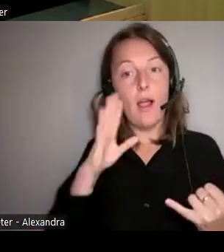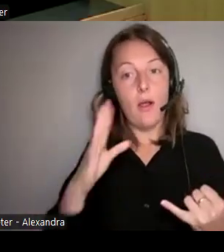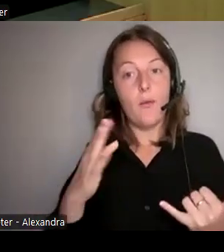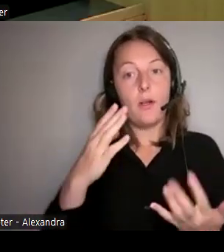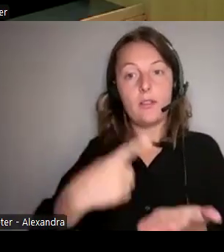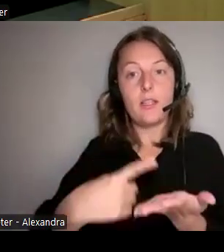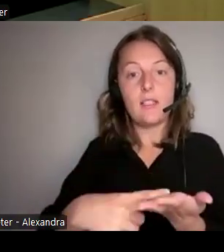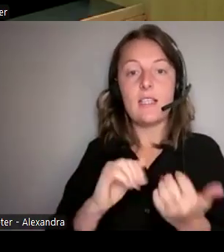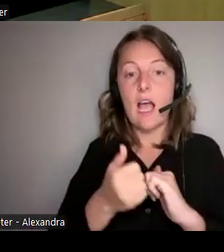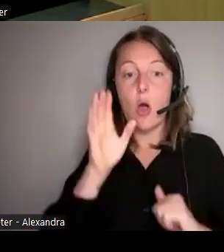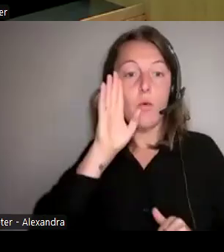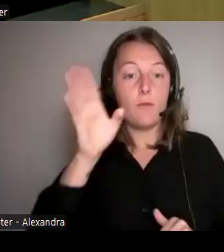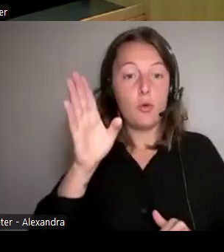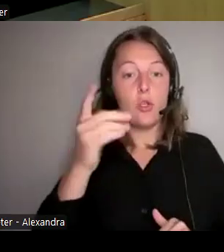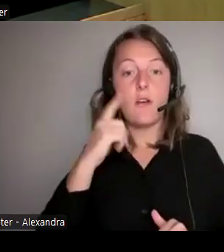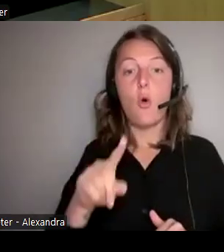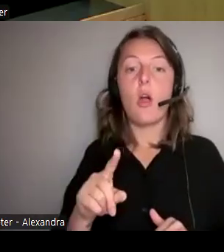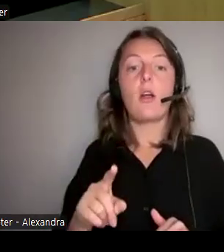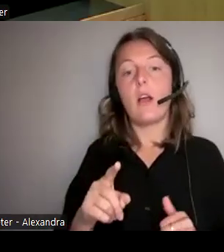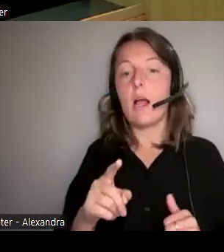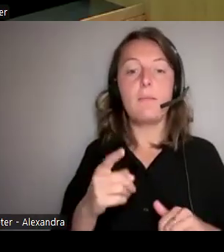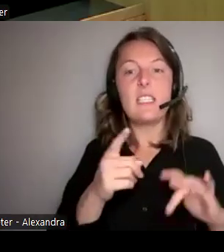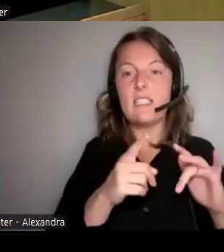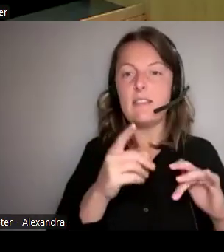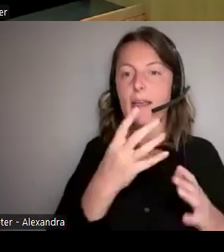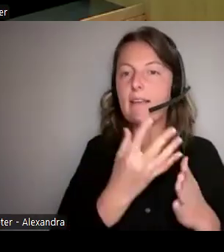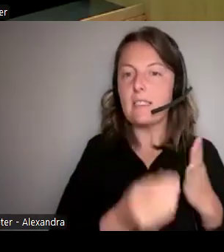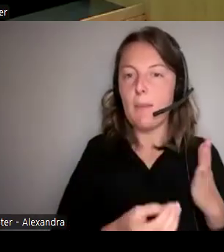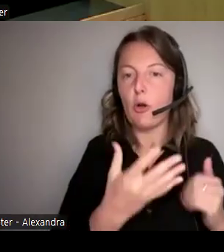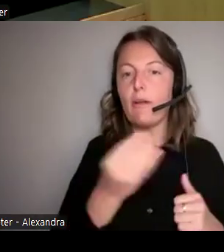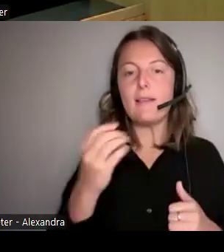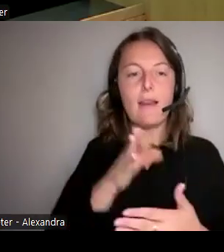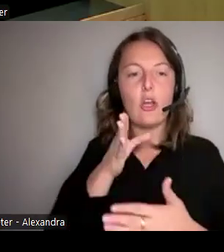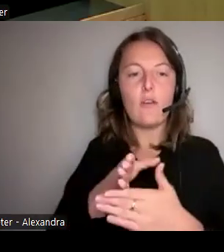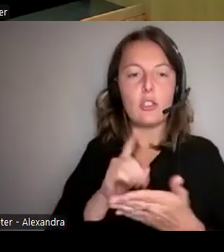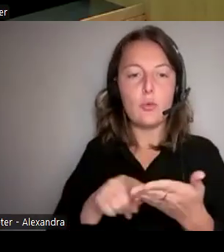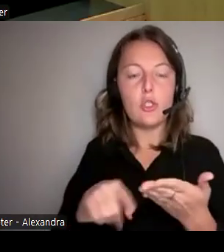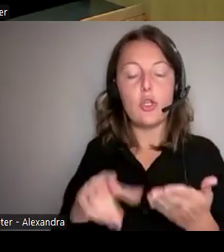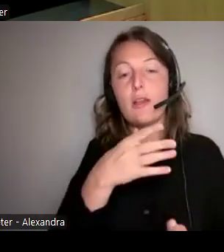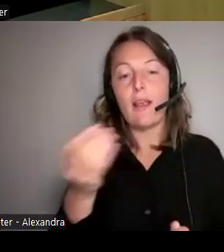of health disparities and interventions research and what my division was planning on supporting